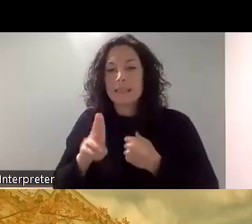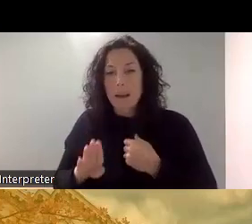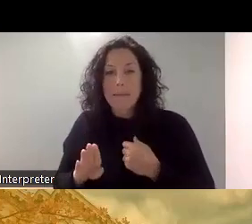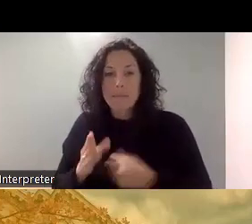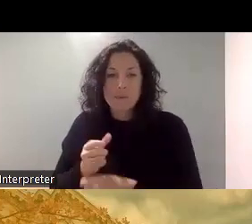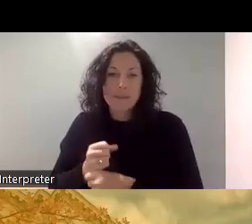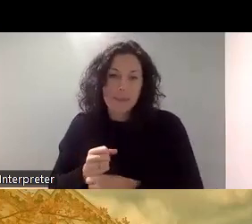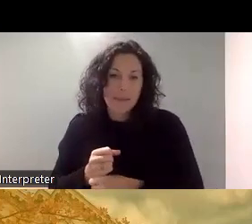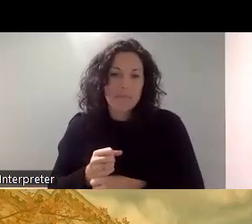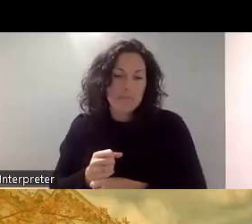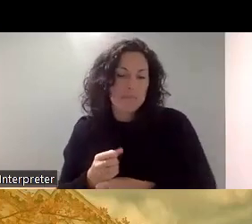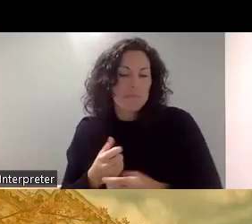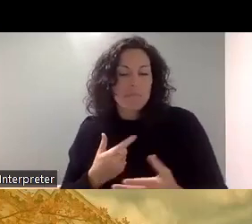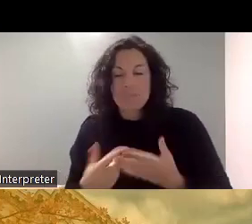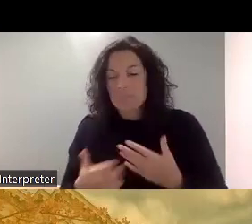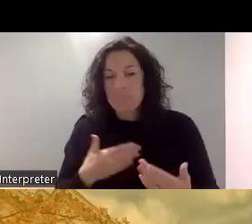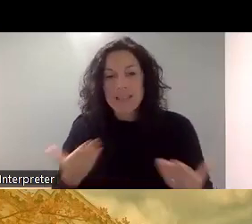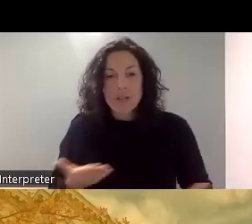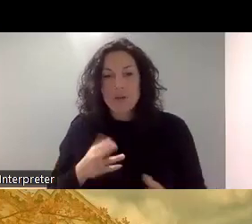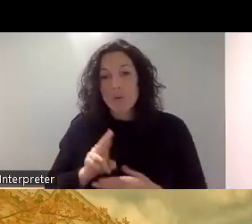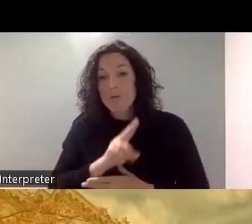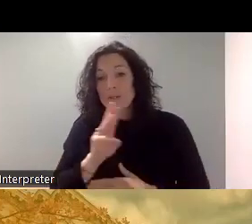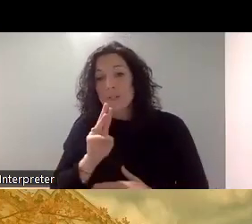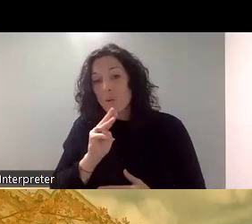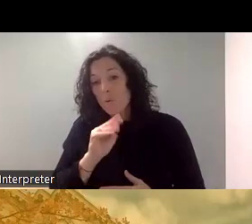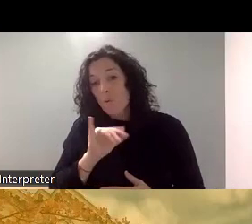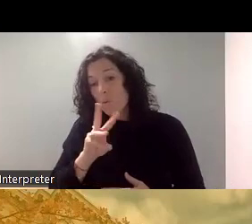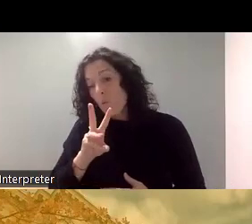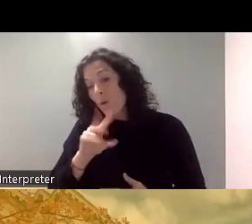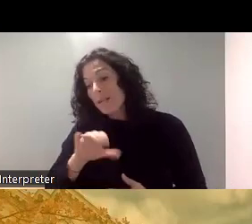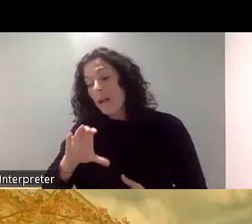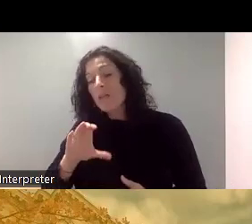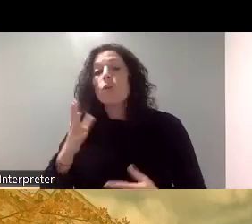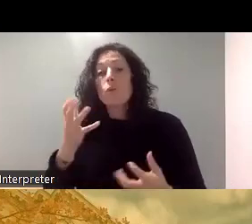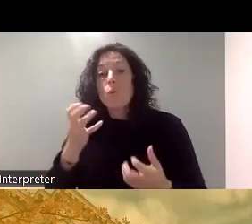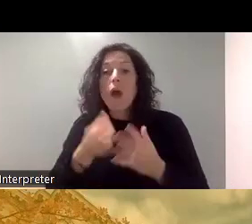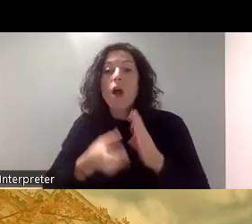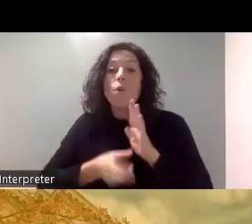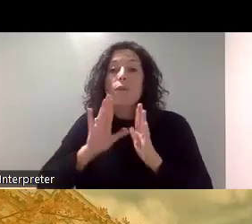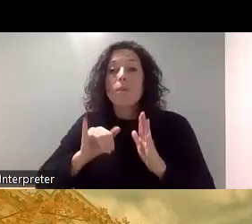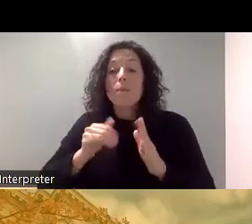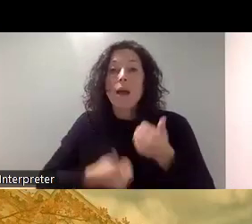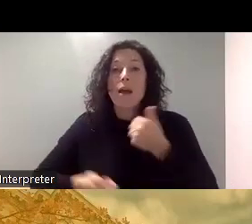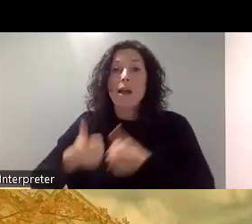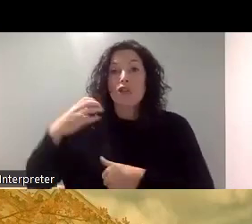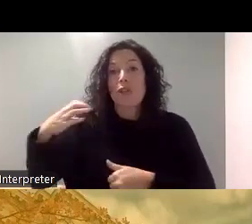In the case of Wisconsin, we'd want a review by the department chair. We need a sign-off at the dean's level.